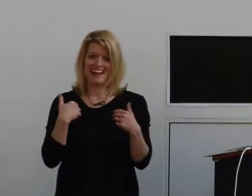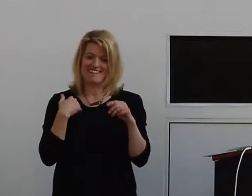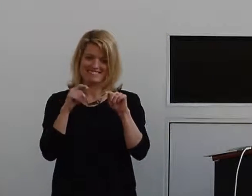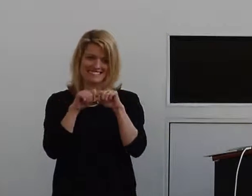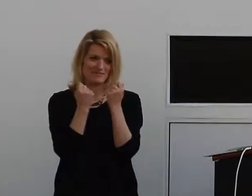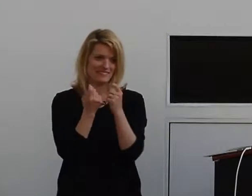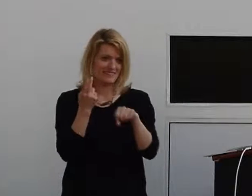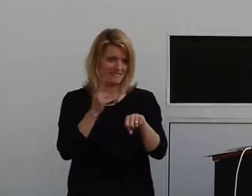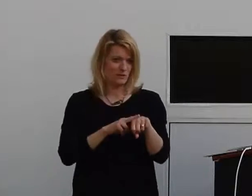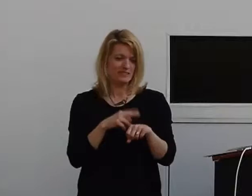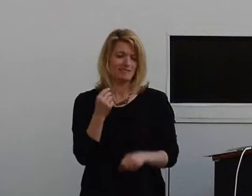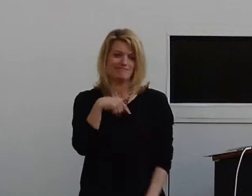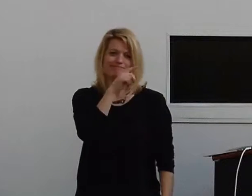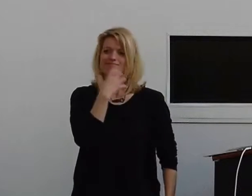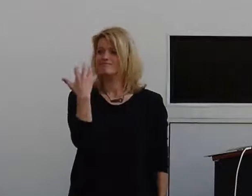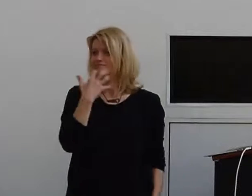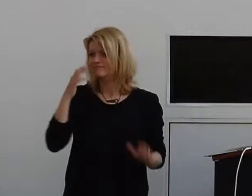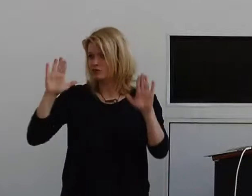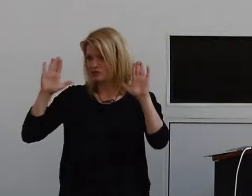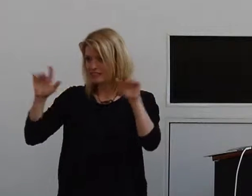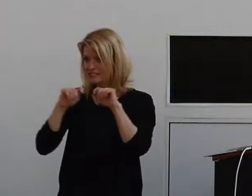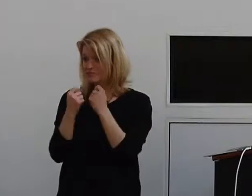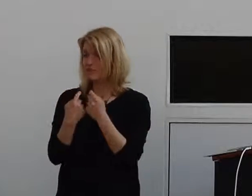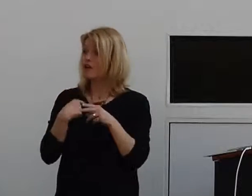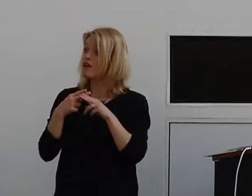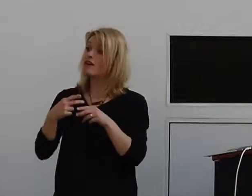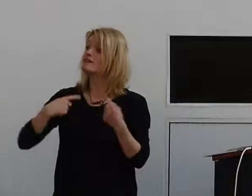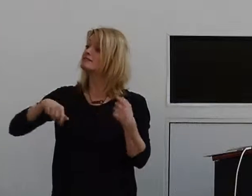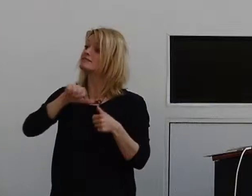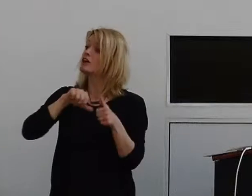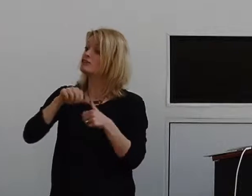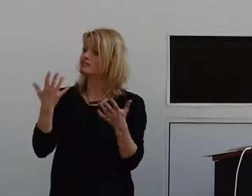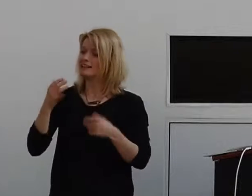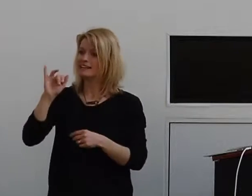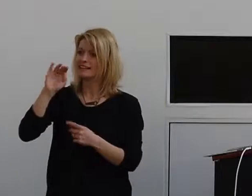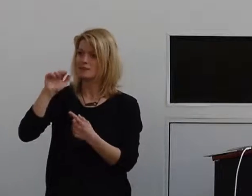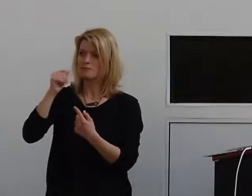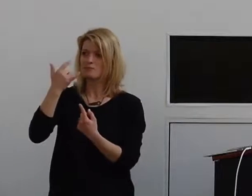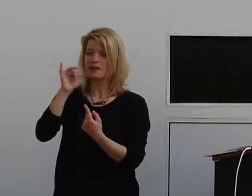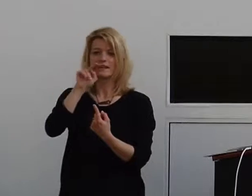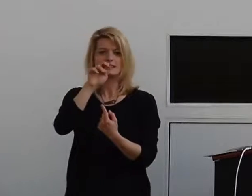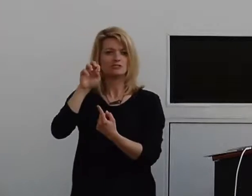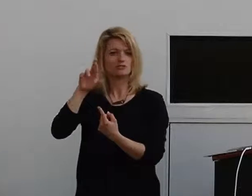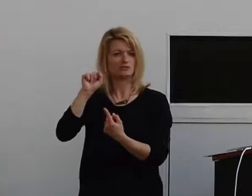Naturally, I have a fantastic team. We call ourselves Imagineers. We call ourselves that